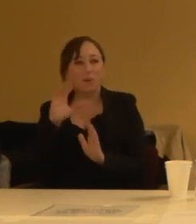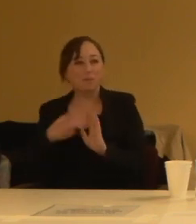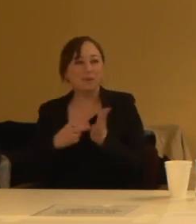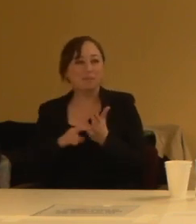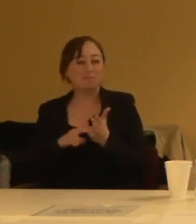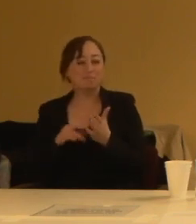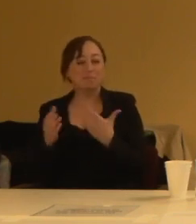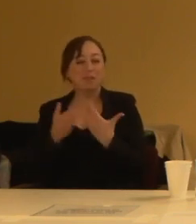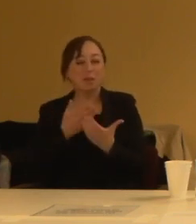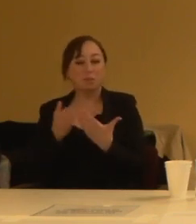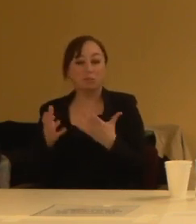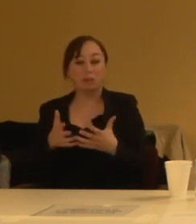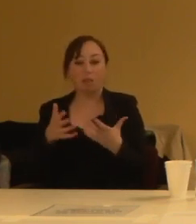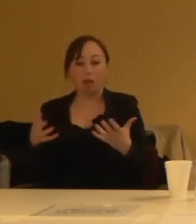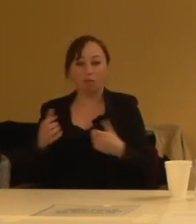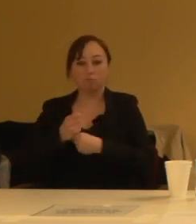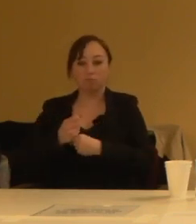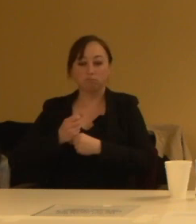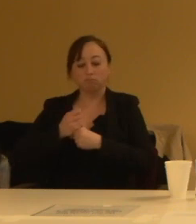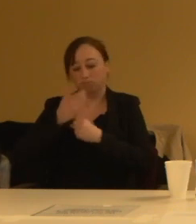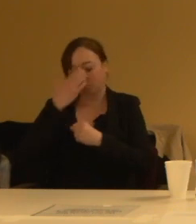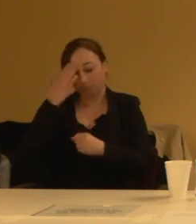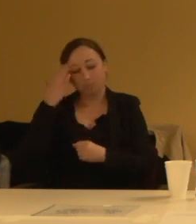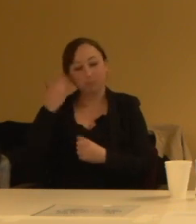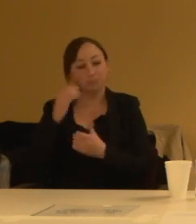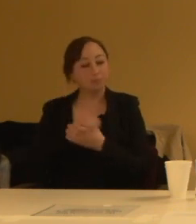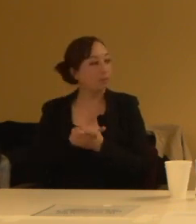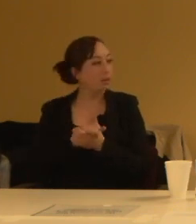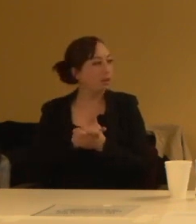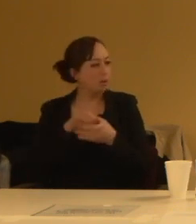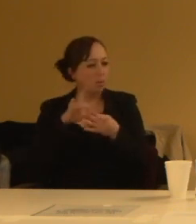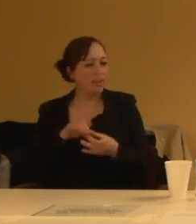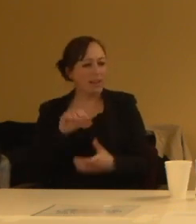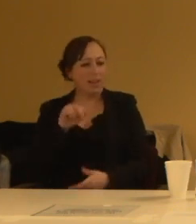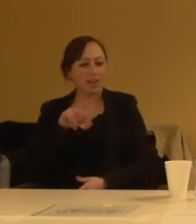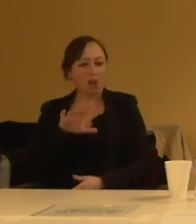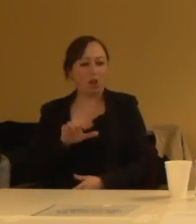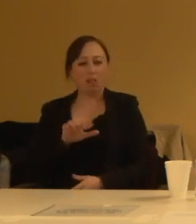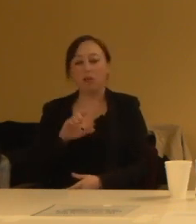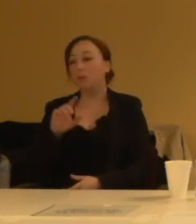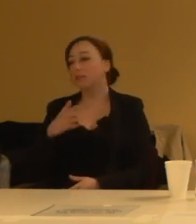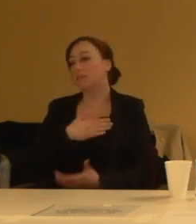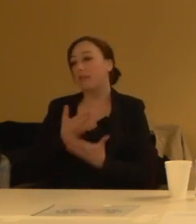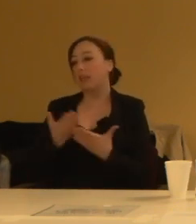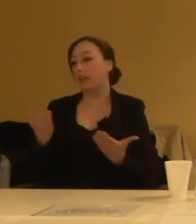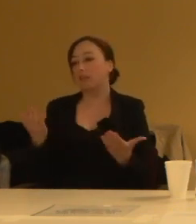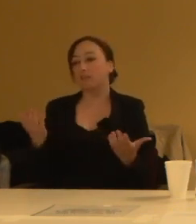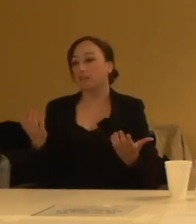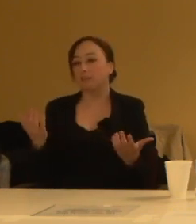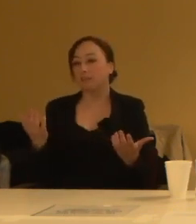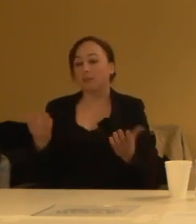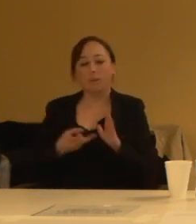So anyway, that was a lot. Is there a significance to the ankle? Oh that's just my thing when I, like, you know, if you're showing somebody some ankle,